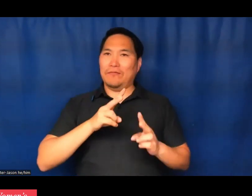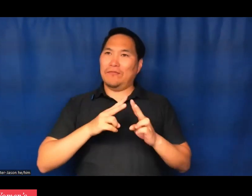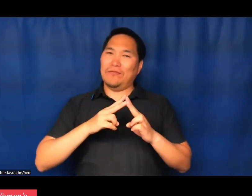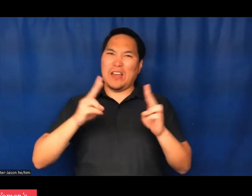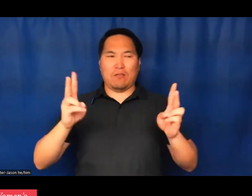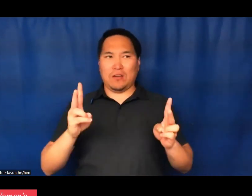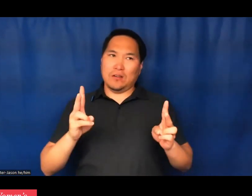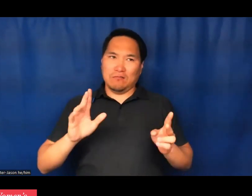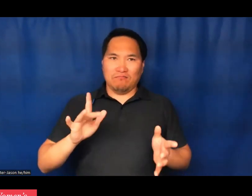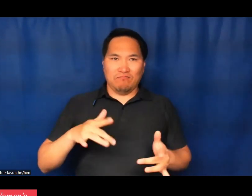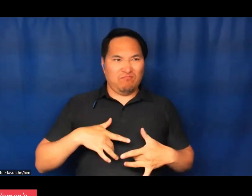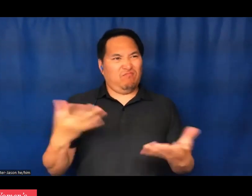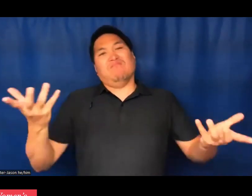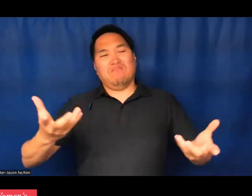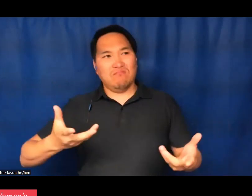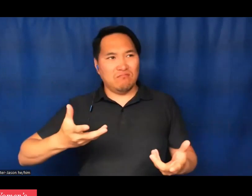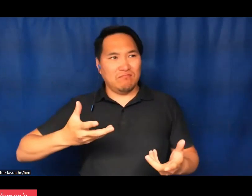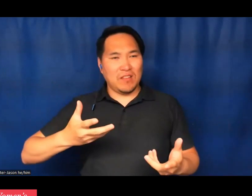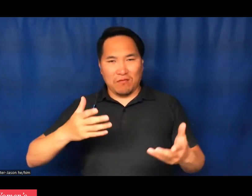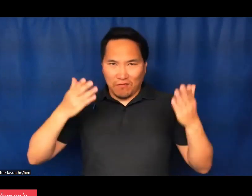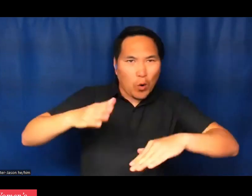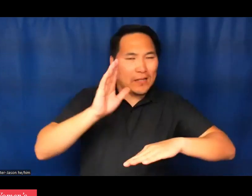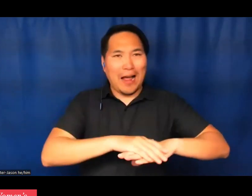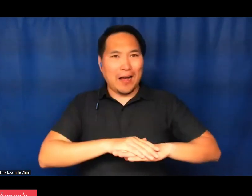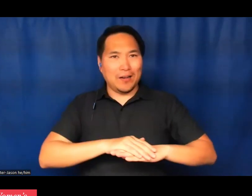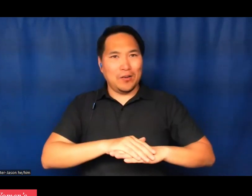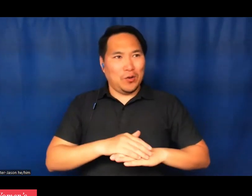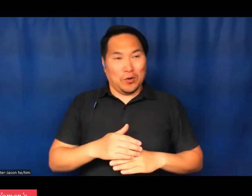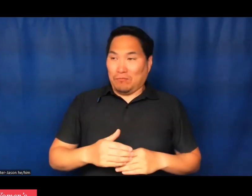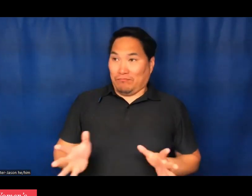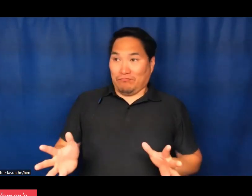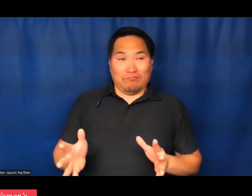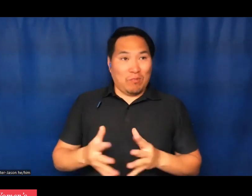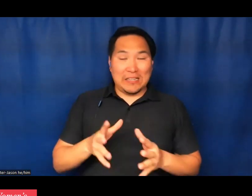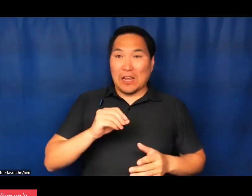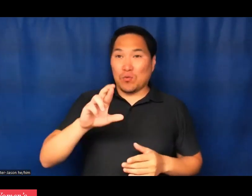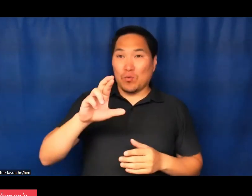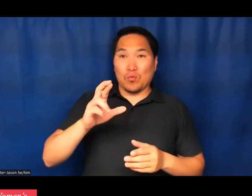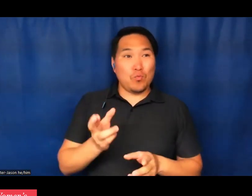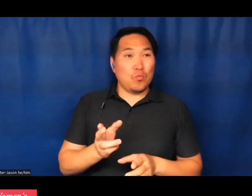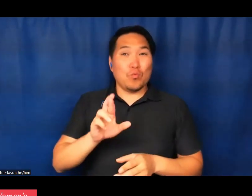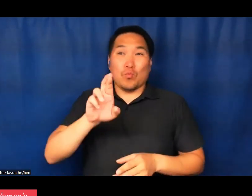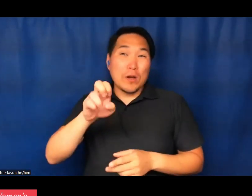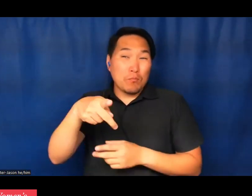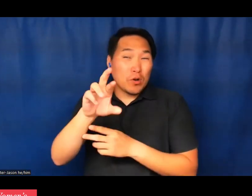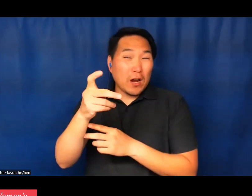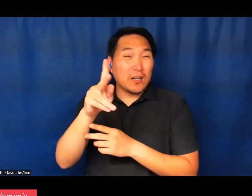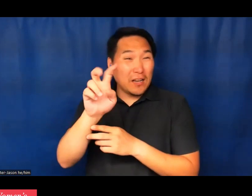to reproductive rights, but the Court's treatment of stare decisis is as troubling.